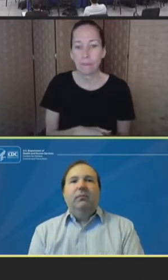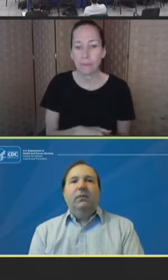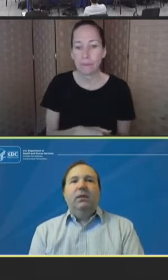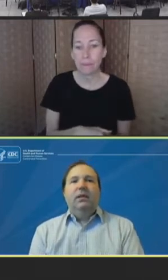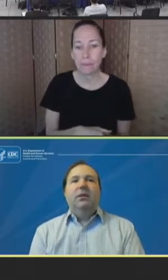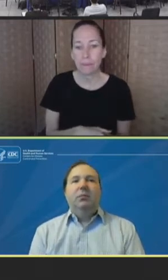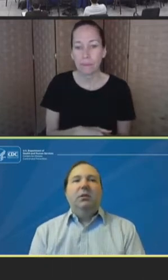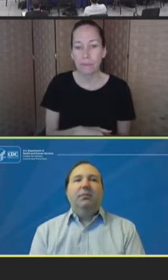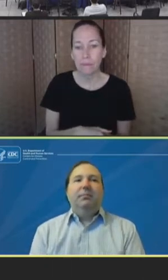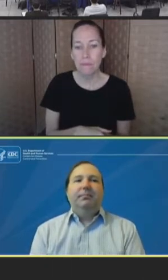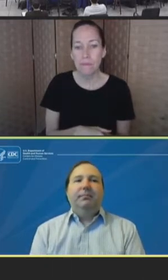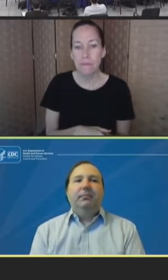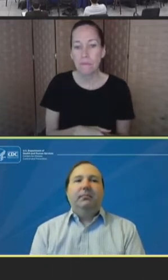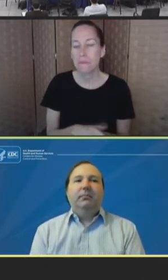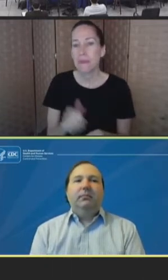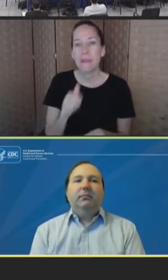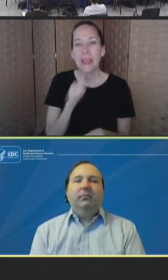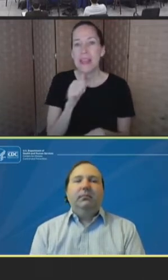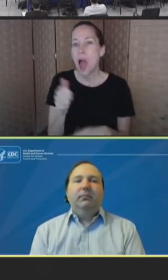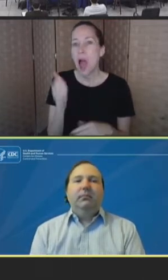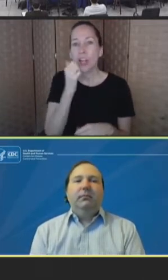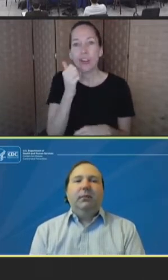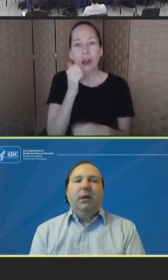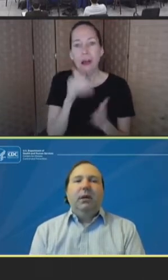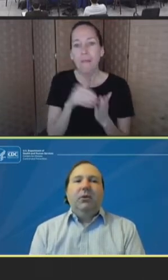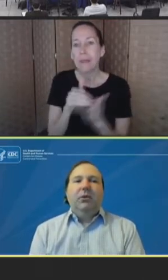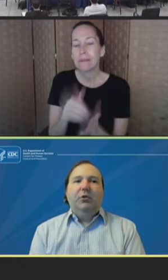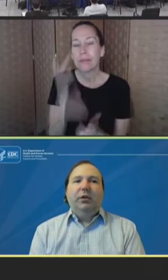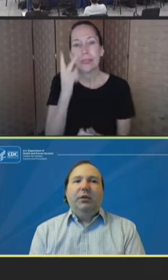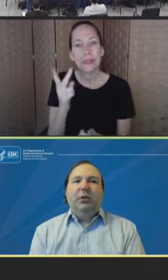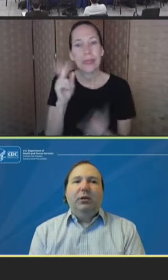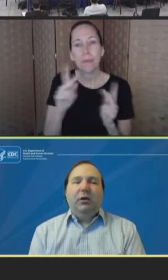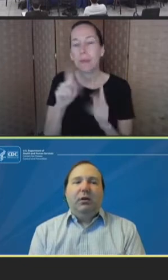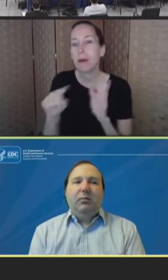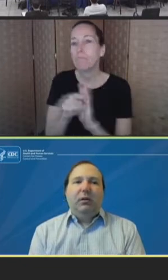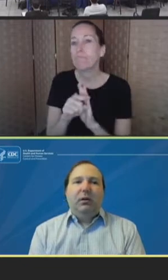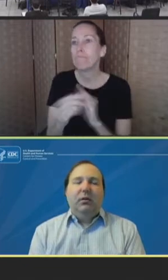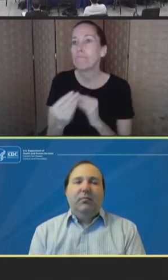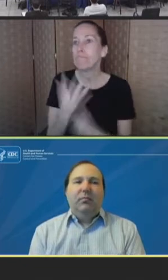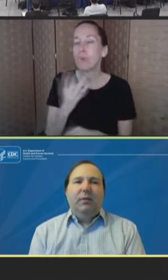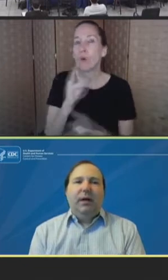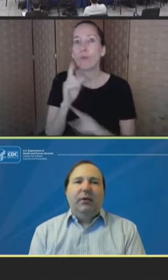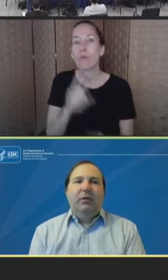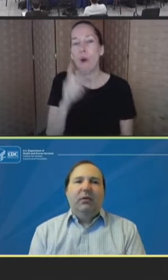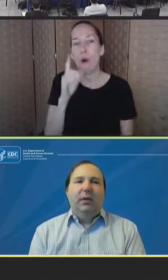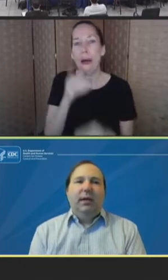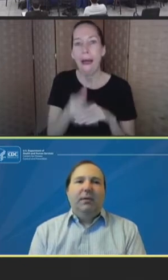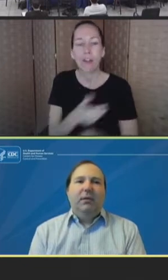Next slide, please. So just transition and talk about the monitoring that will be happening in